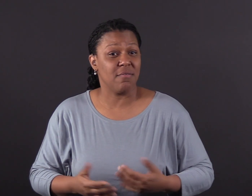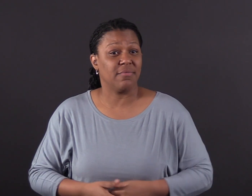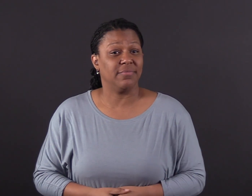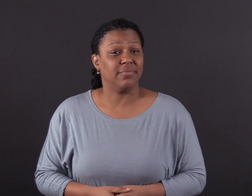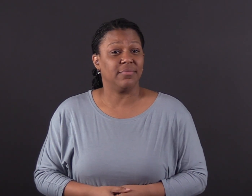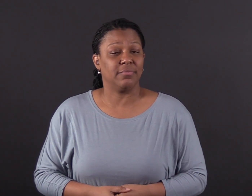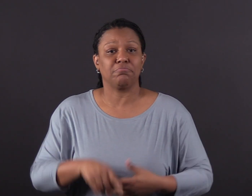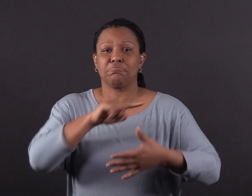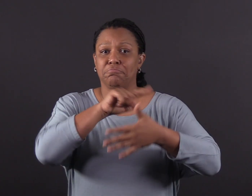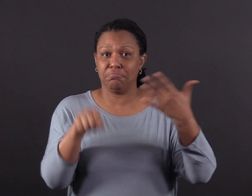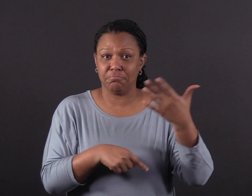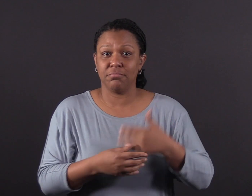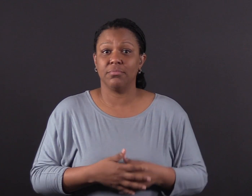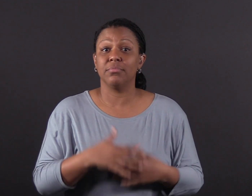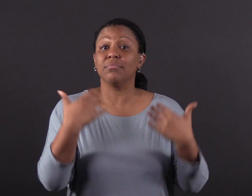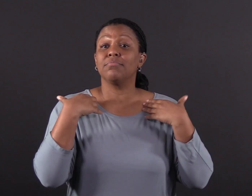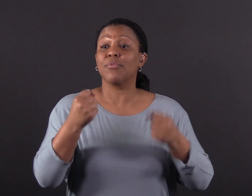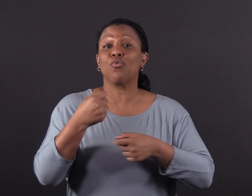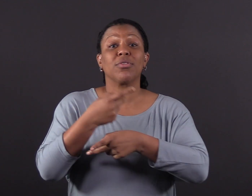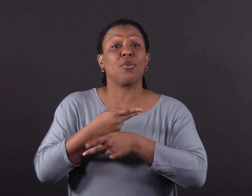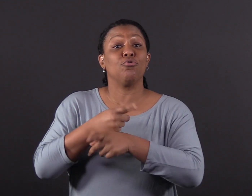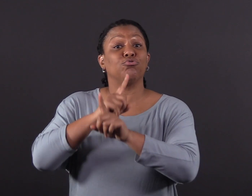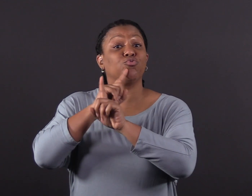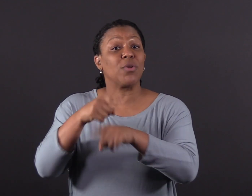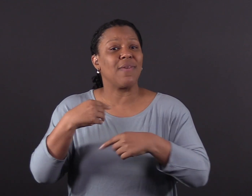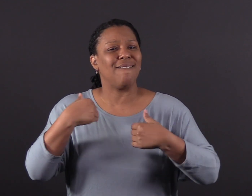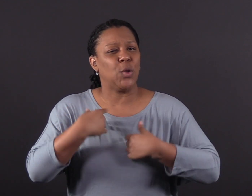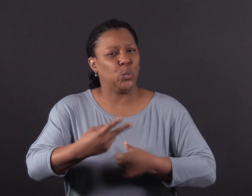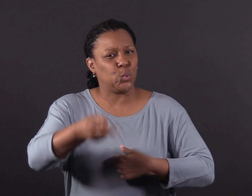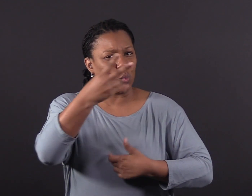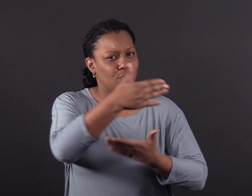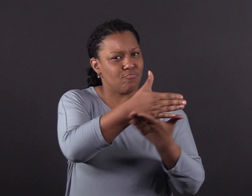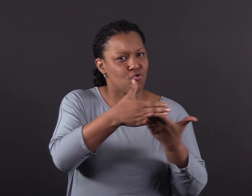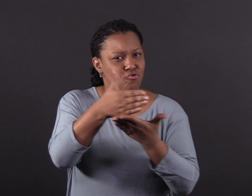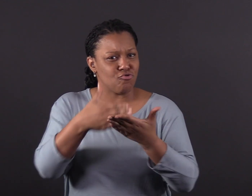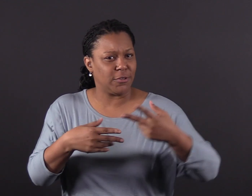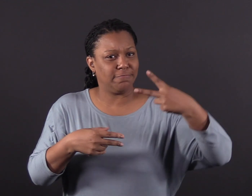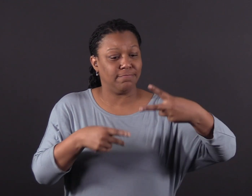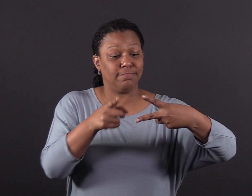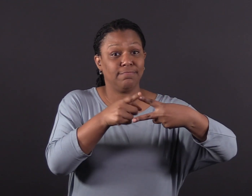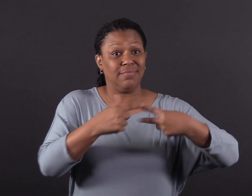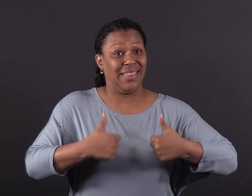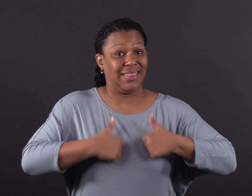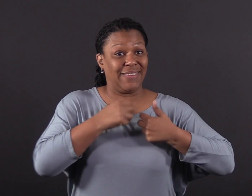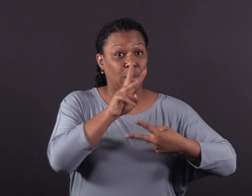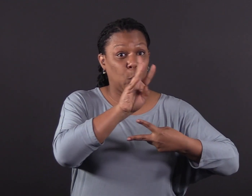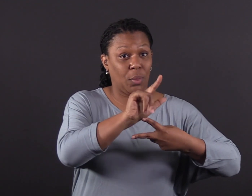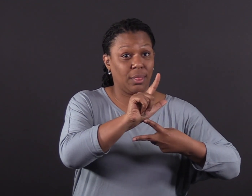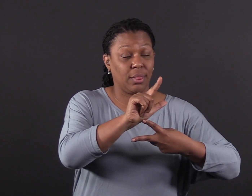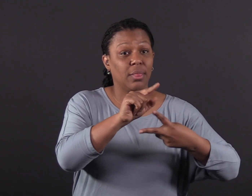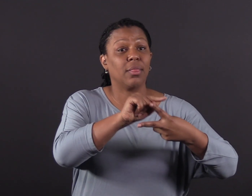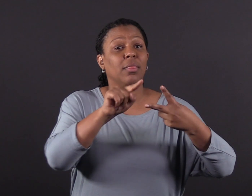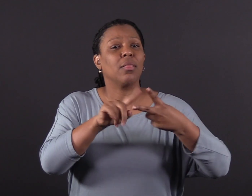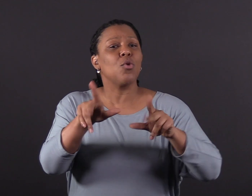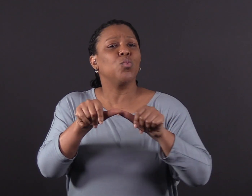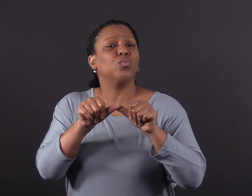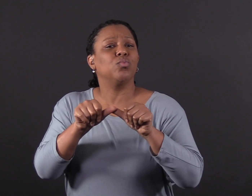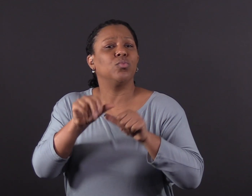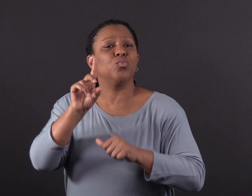A healthcare directive has two parts: - Living Will